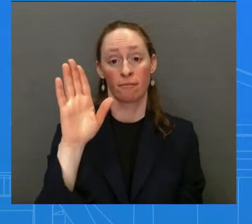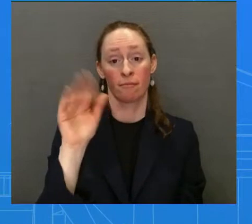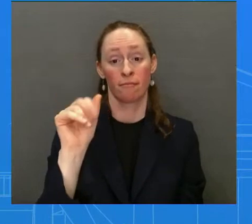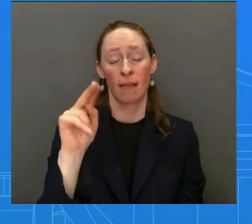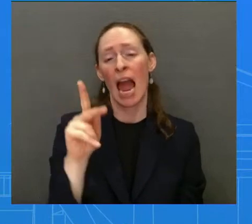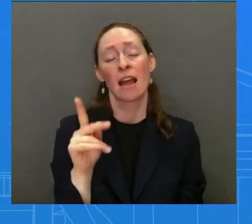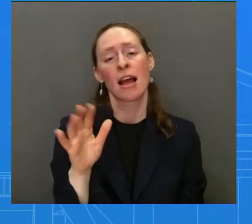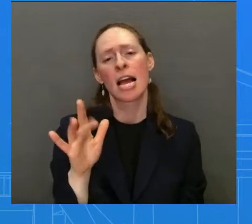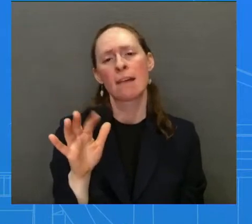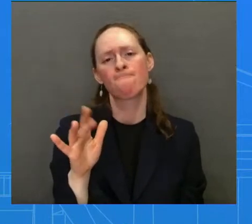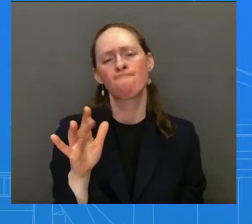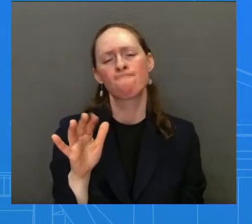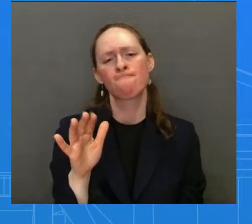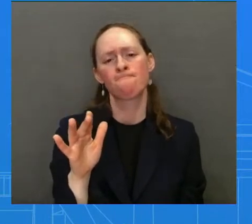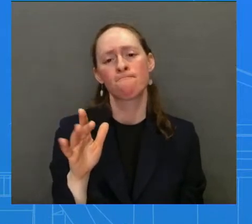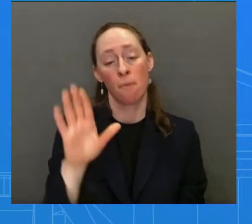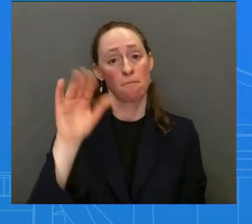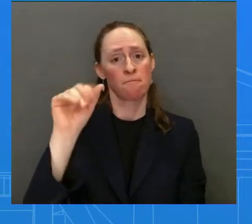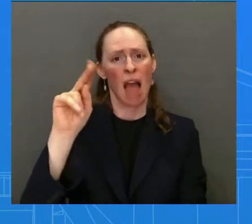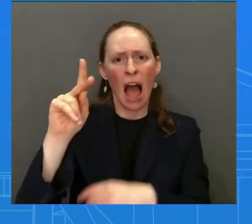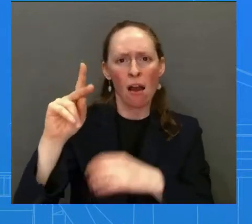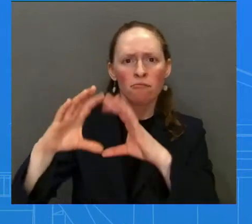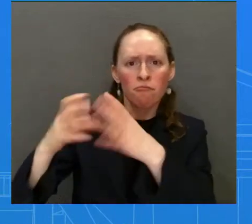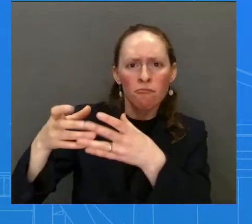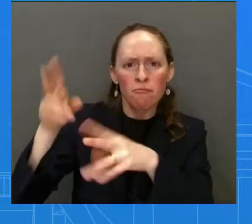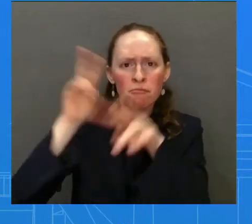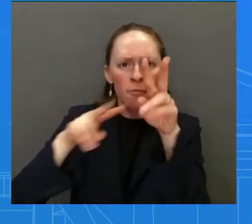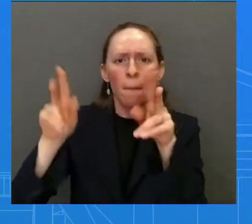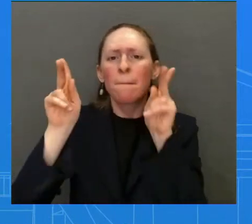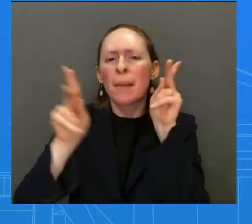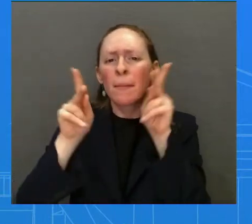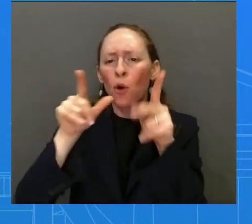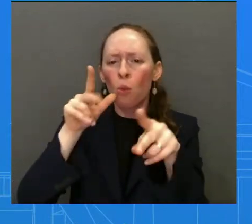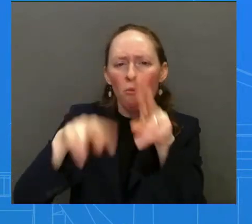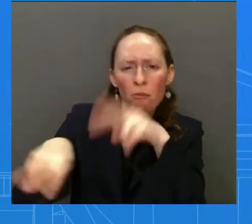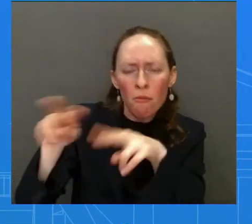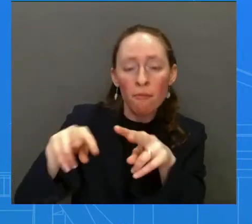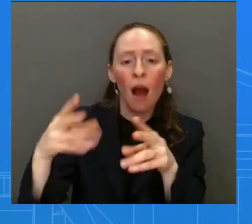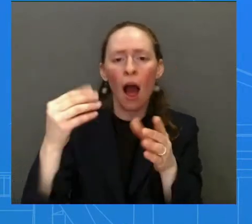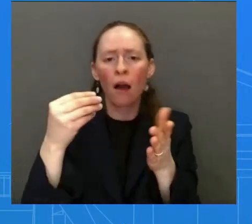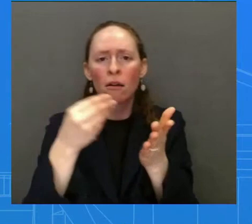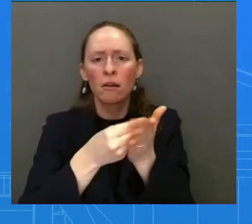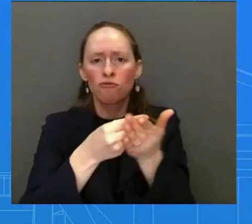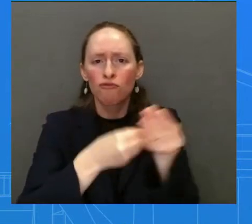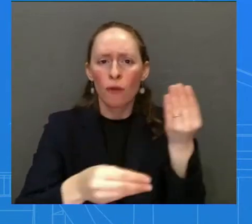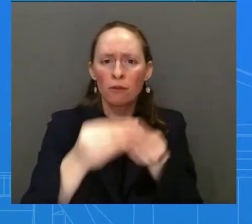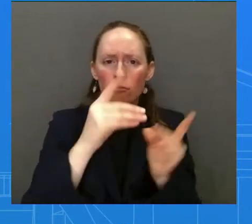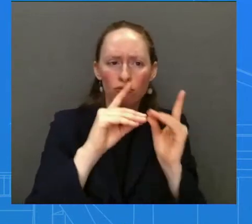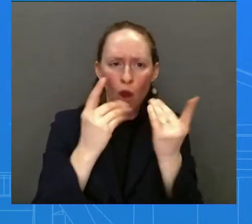the banking regulators and also the Treasury Department -- the banking system is safe. The Americans -- Americans here can be confident.